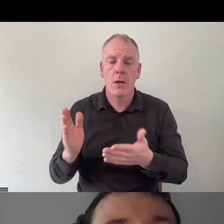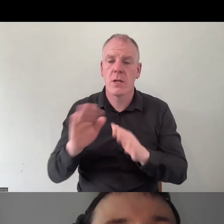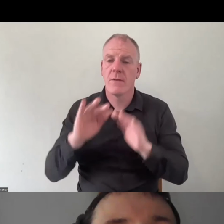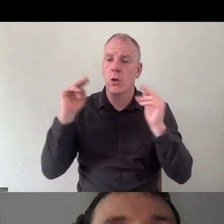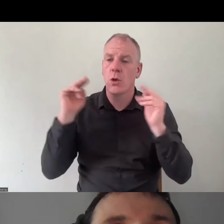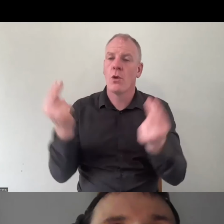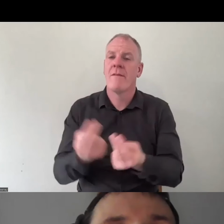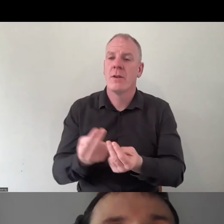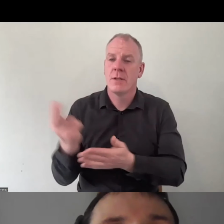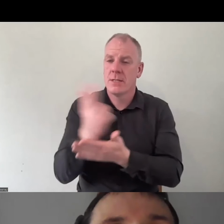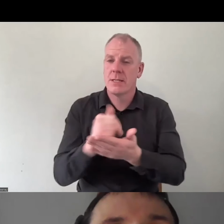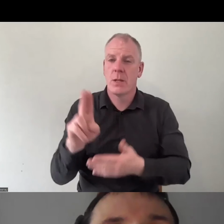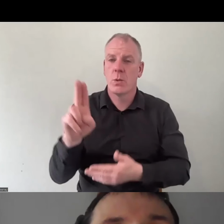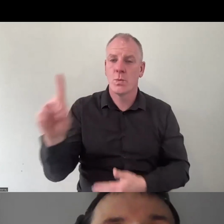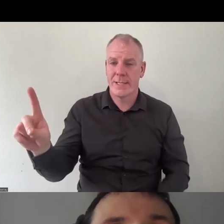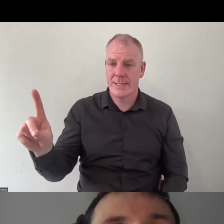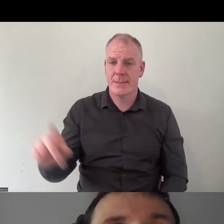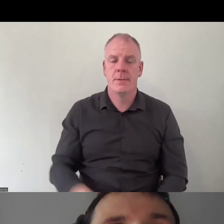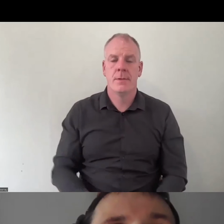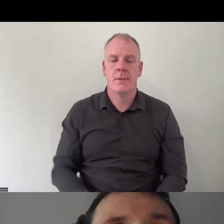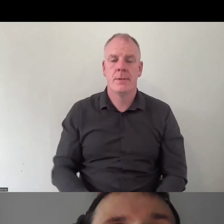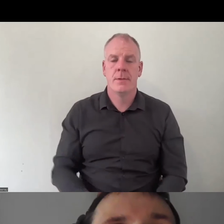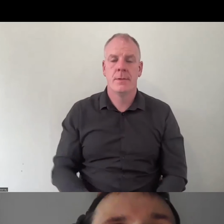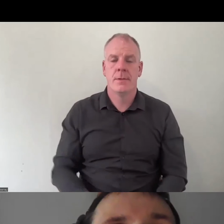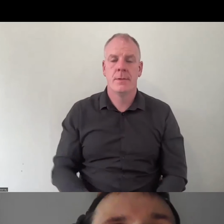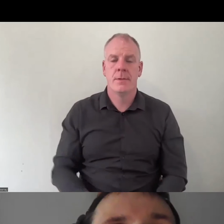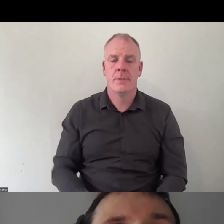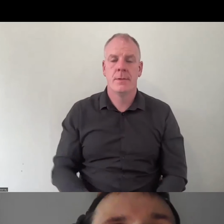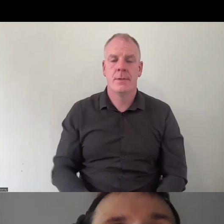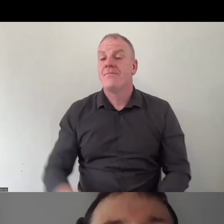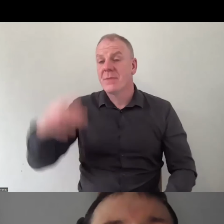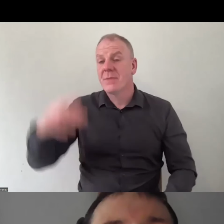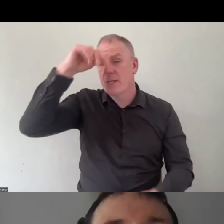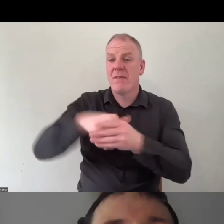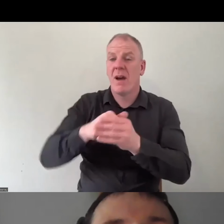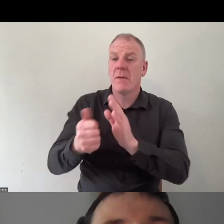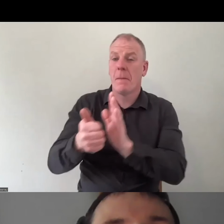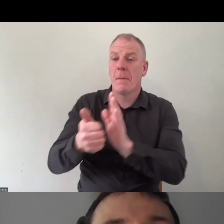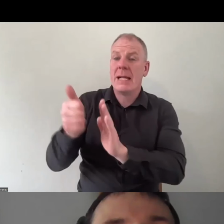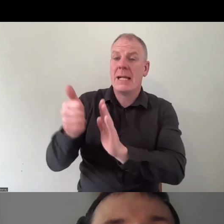and that might stretch, for example, again, built environment, ICT,